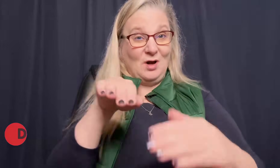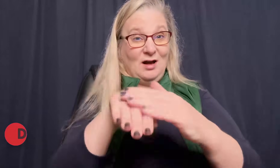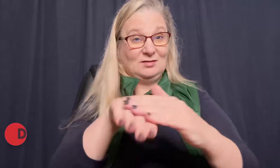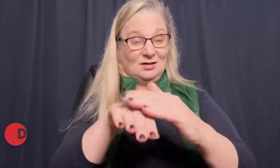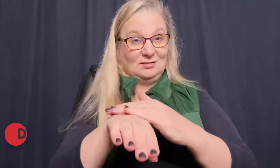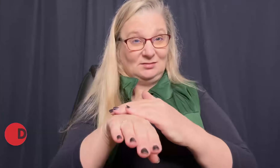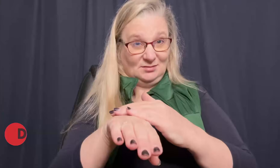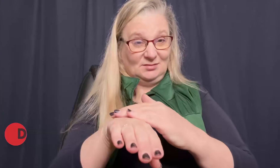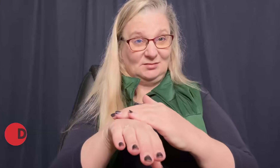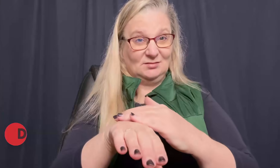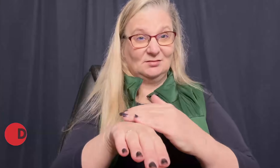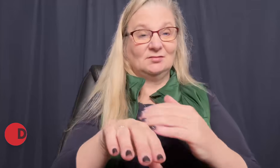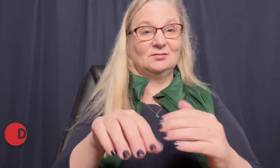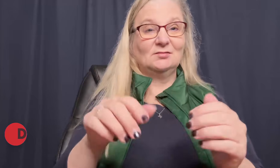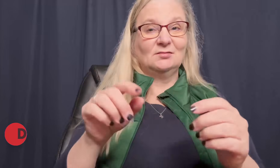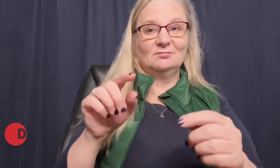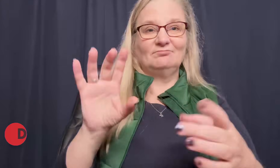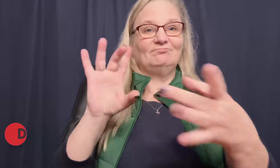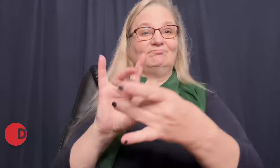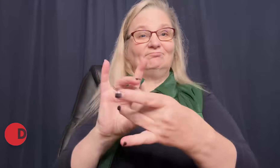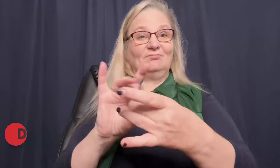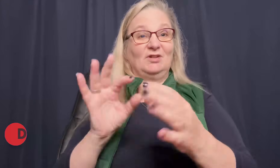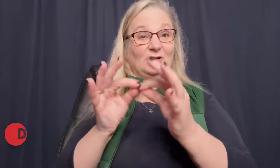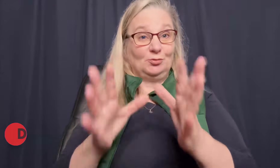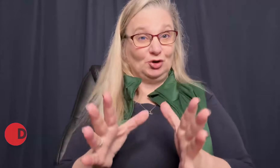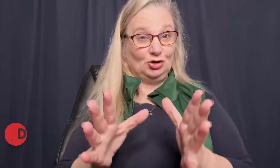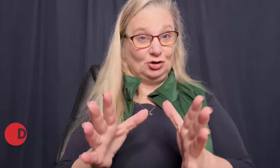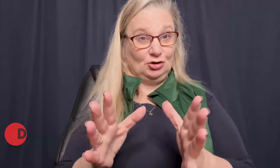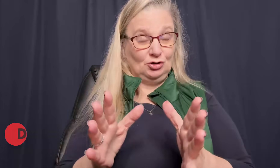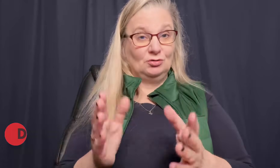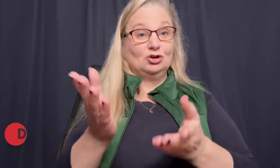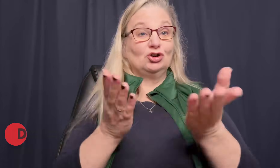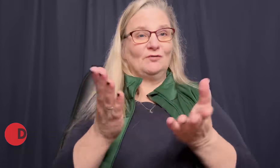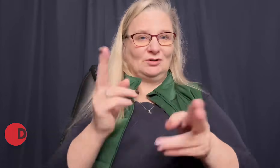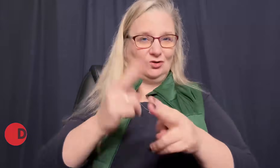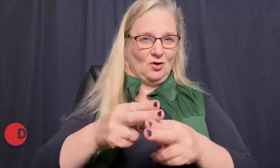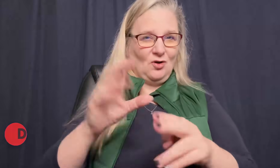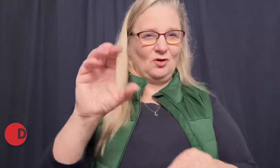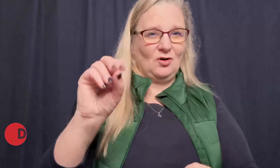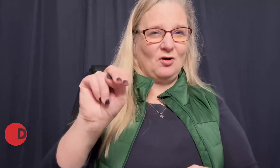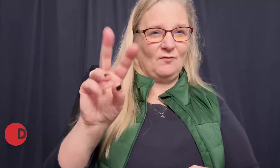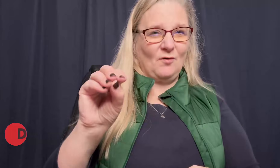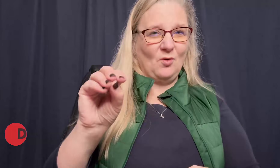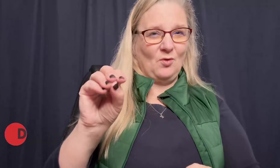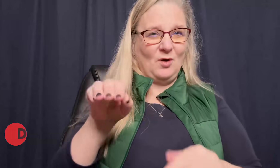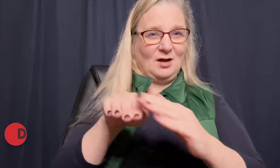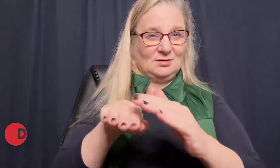access the ASL interpreting service, called Convo Access.